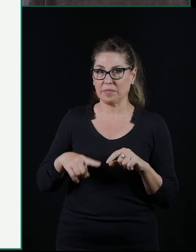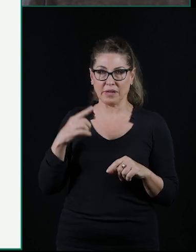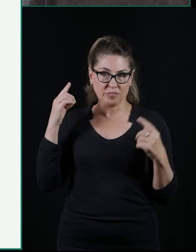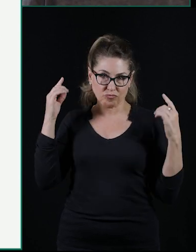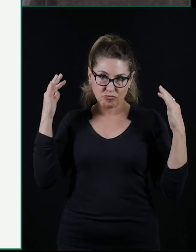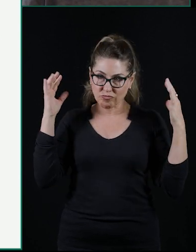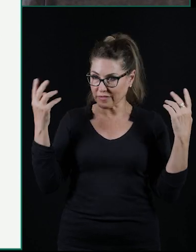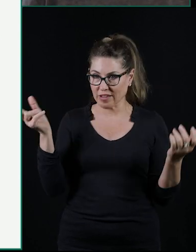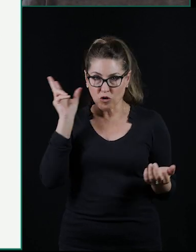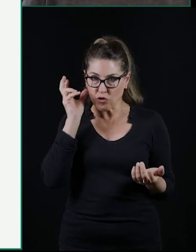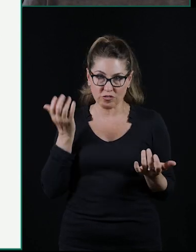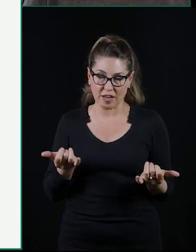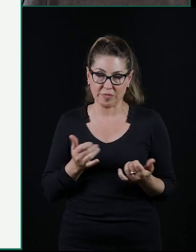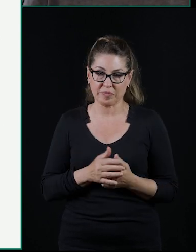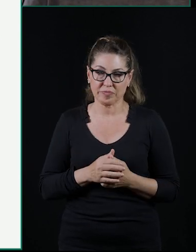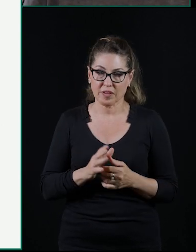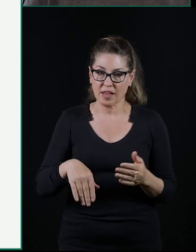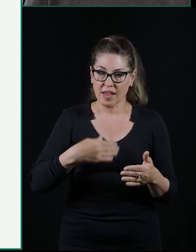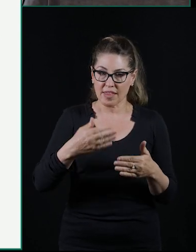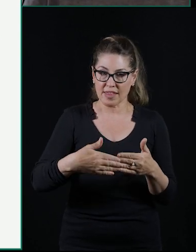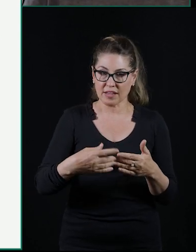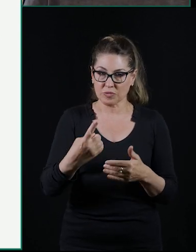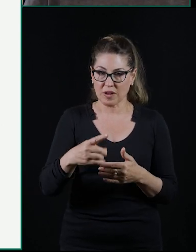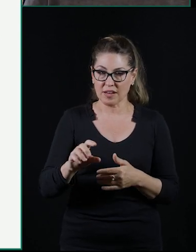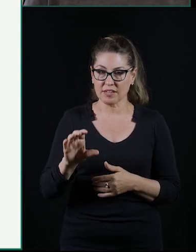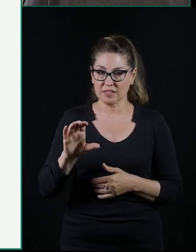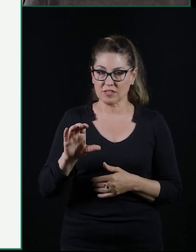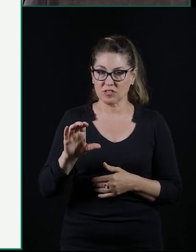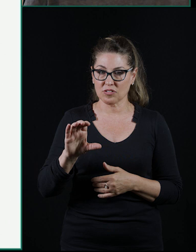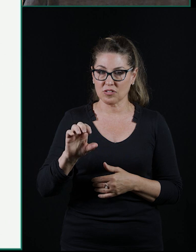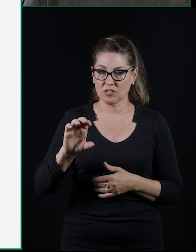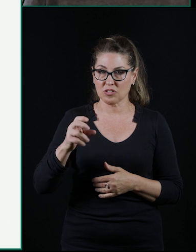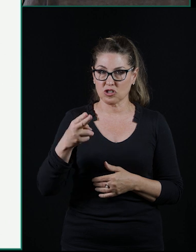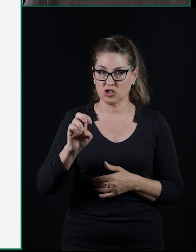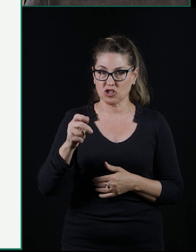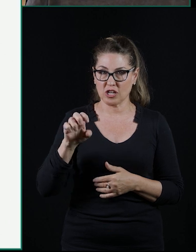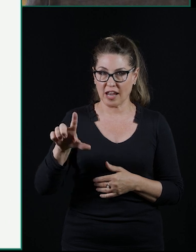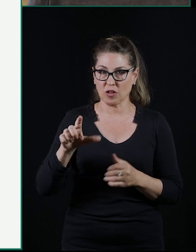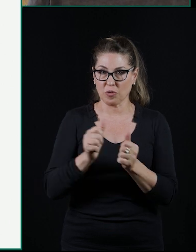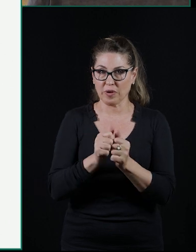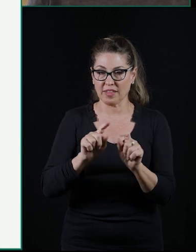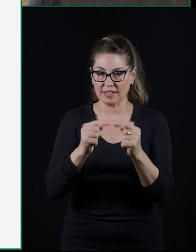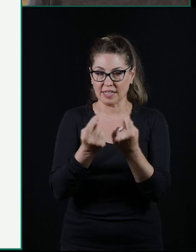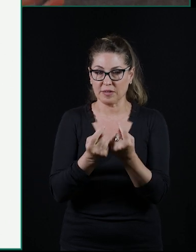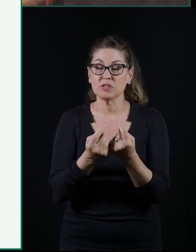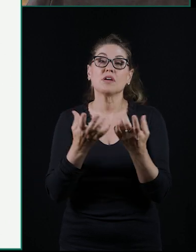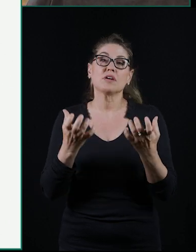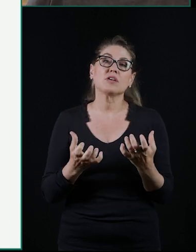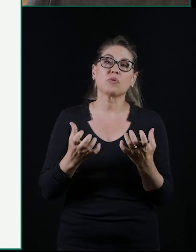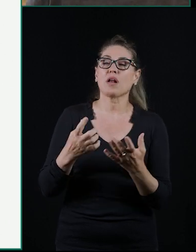Now, the next scenario we see is channels and teams. This is where you want to collaborate within your own team.